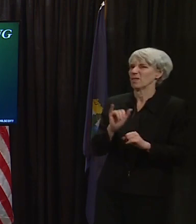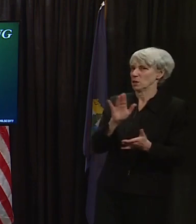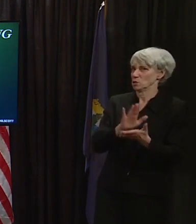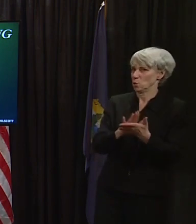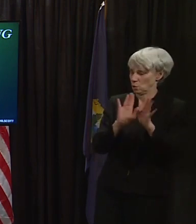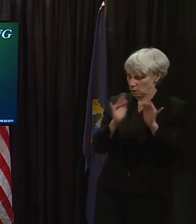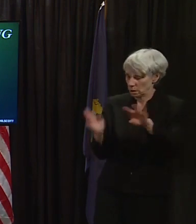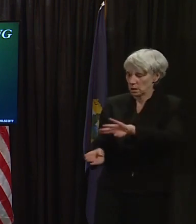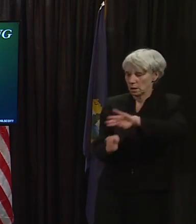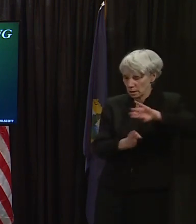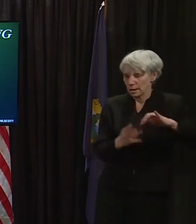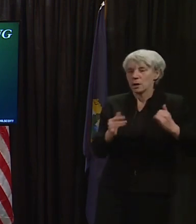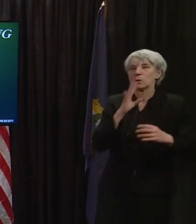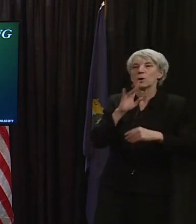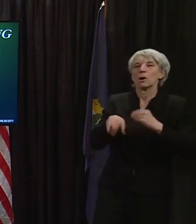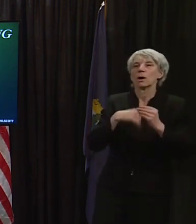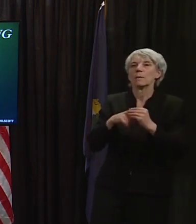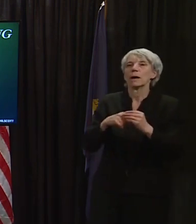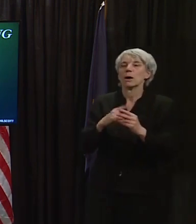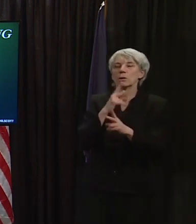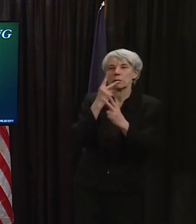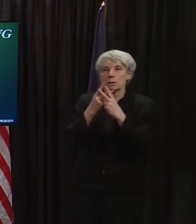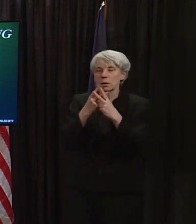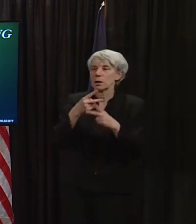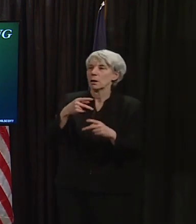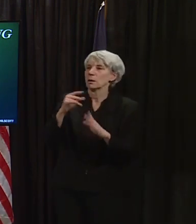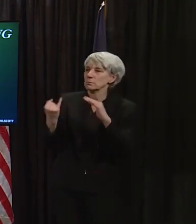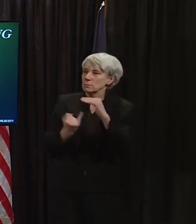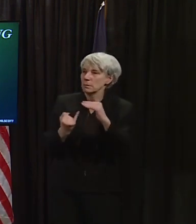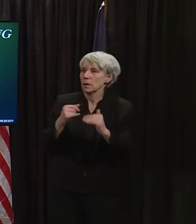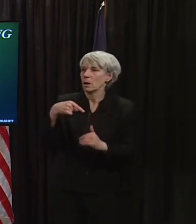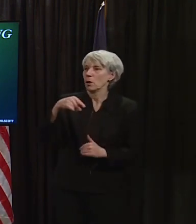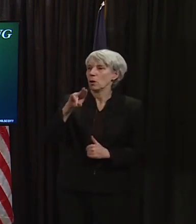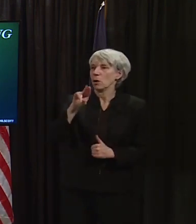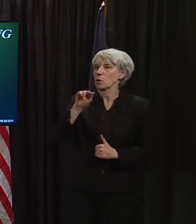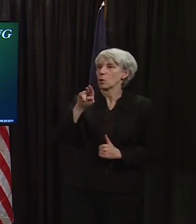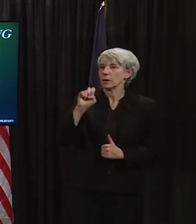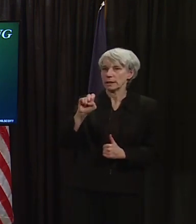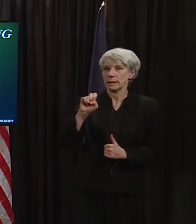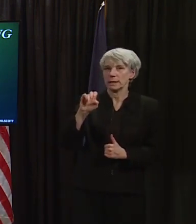and isolation guidelines because they're still rather new. The isolation